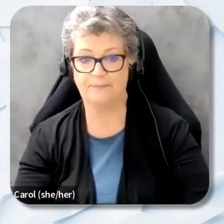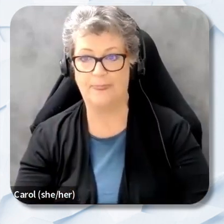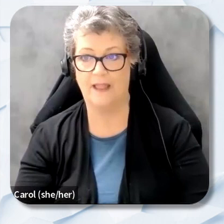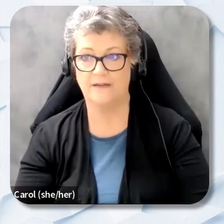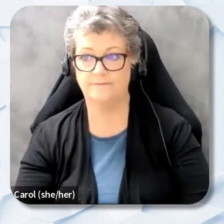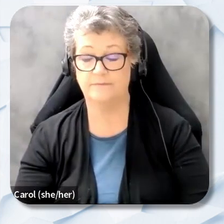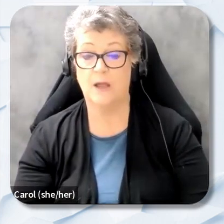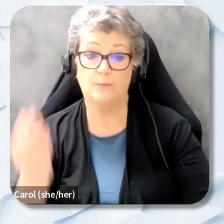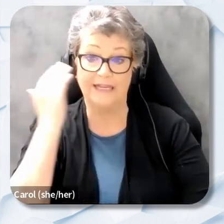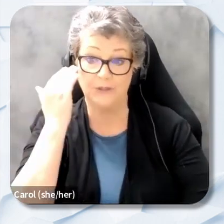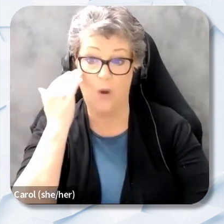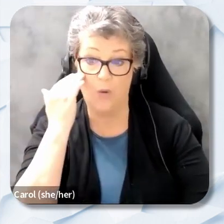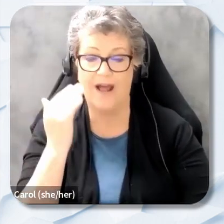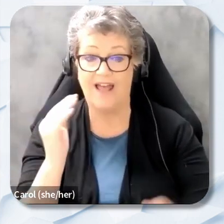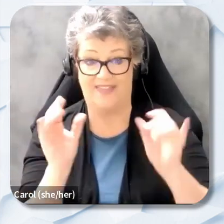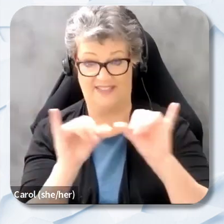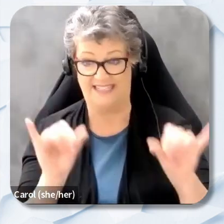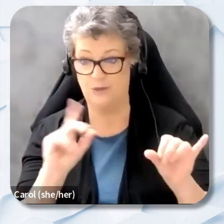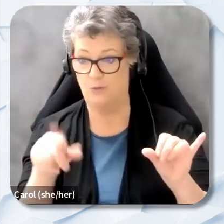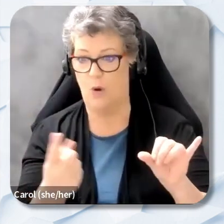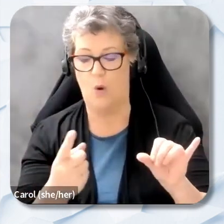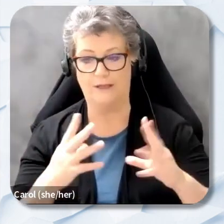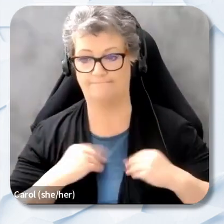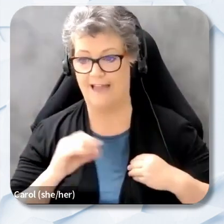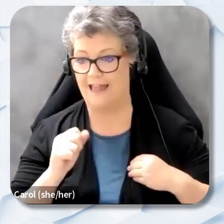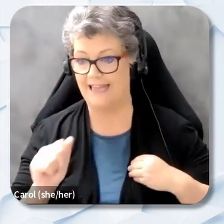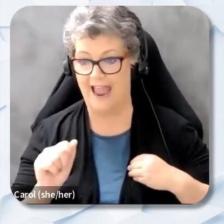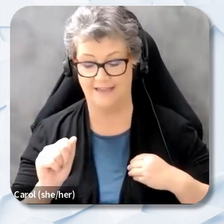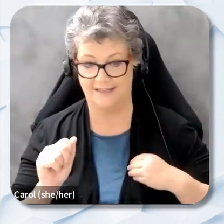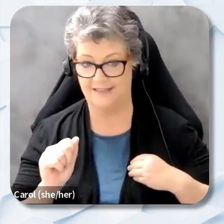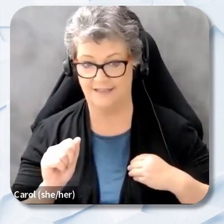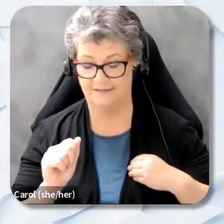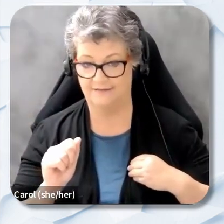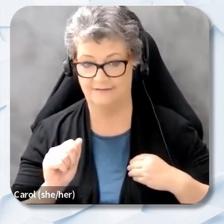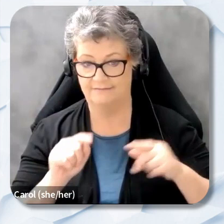Please note that the system will only take LEAs to the subsection reporting screen for